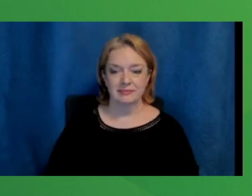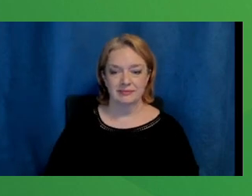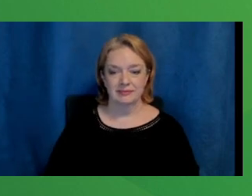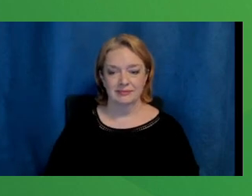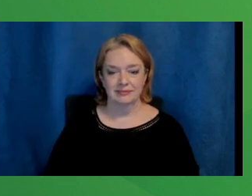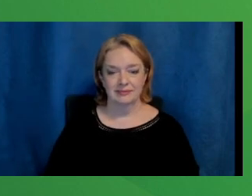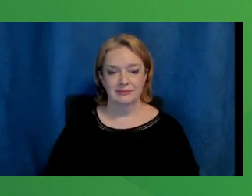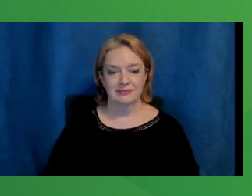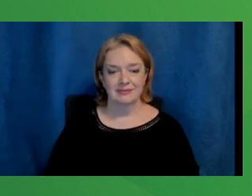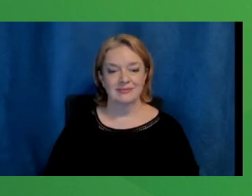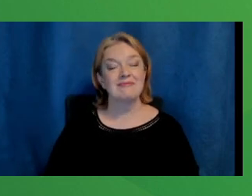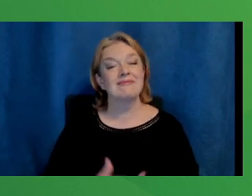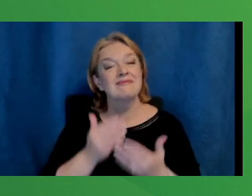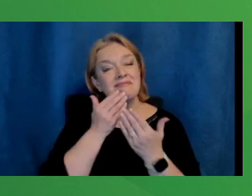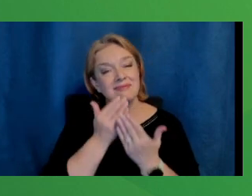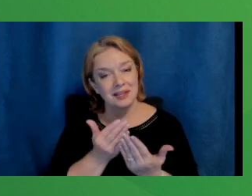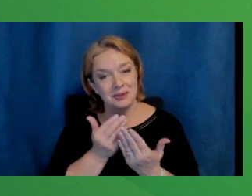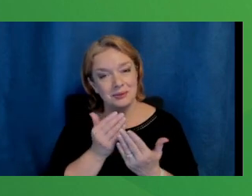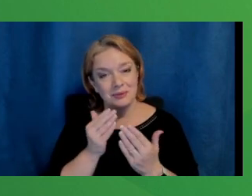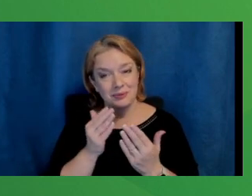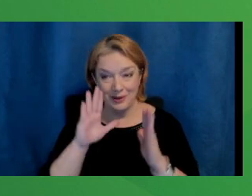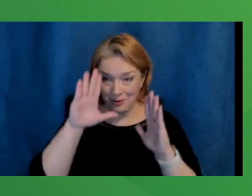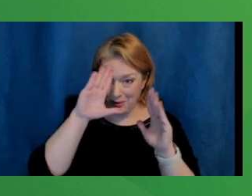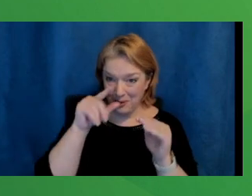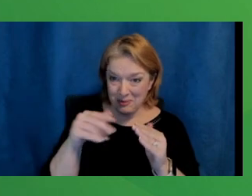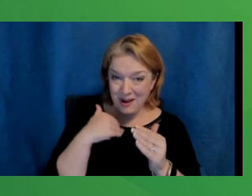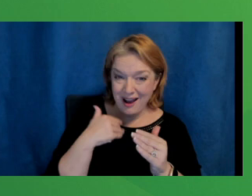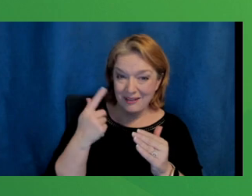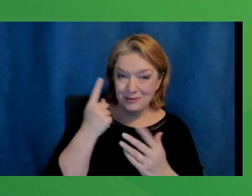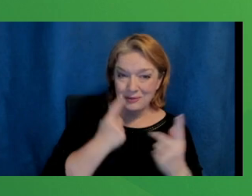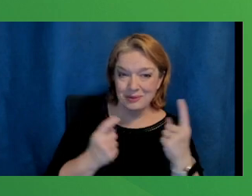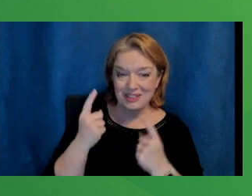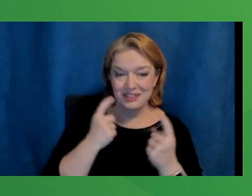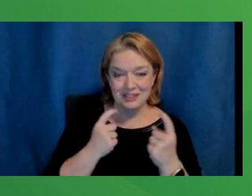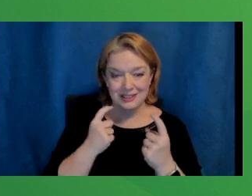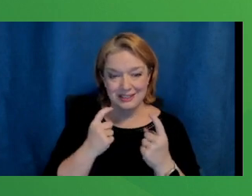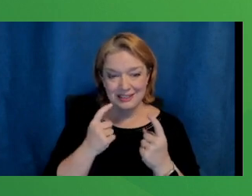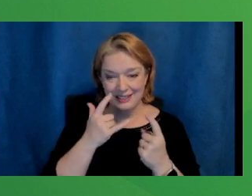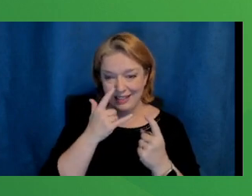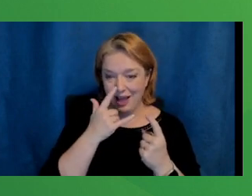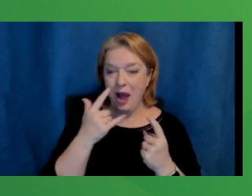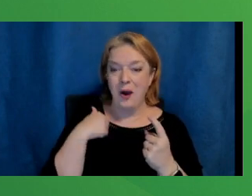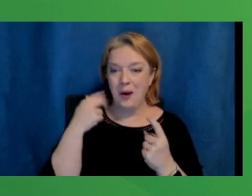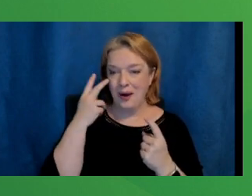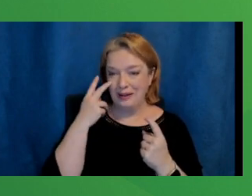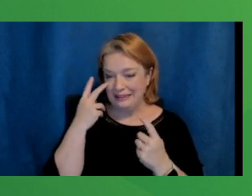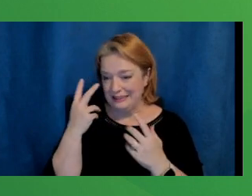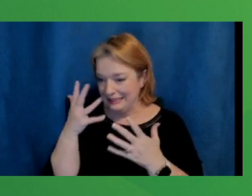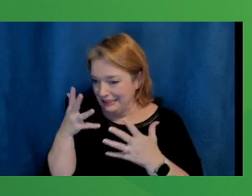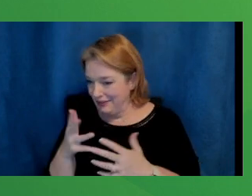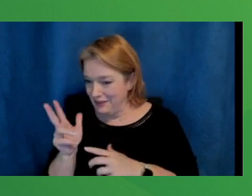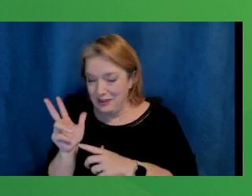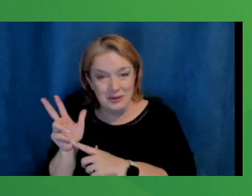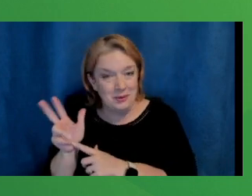you, and we hope that you have questions. Looks like we have at least three minutes, so happy to